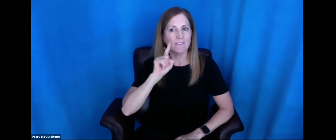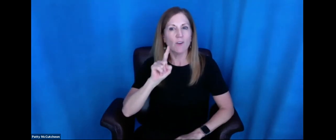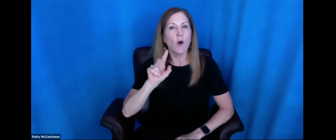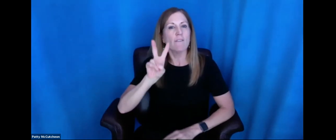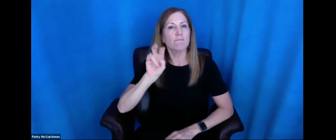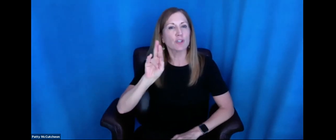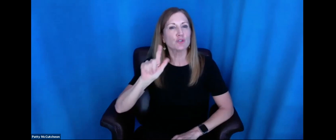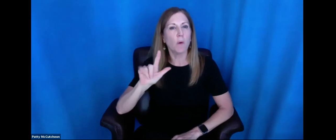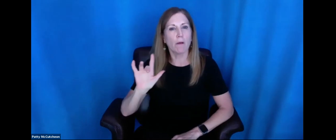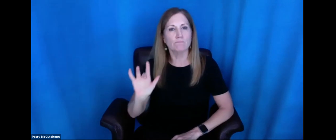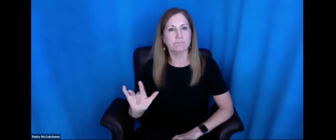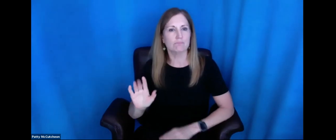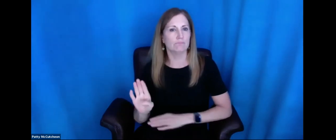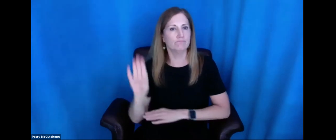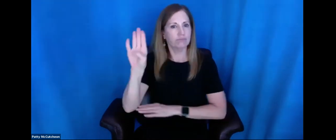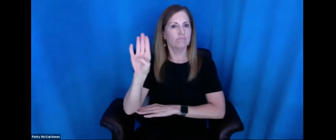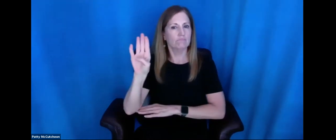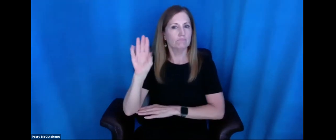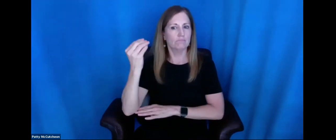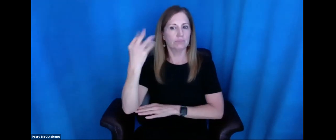If that's something you wanted to do.